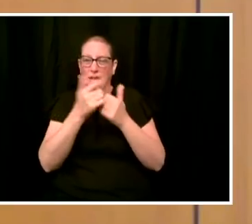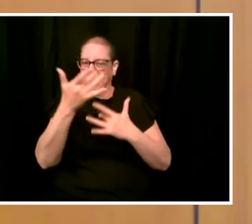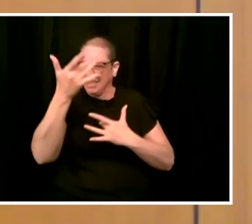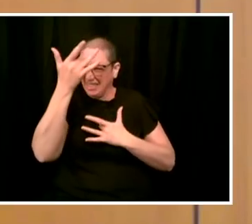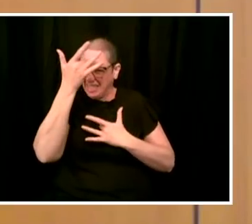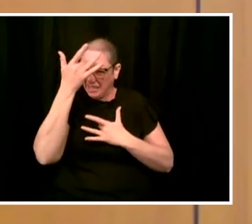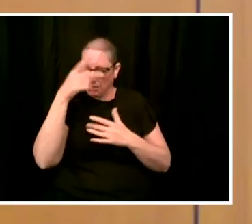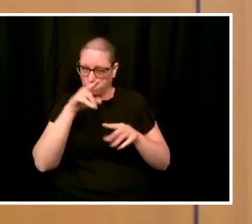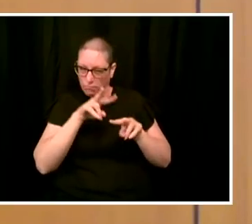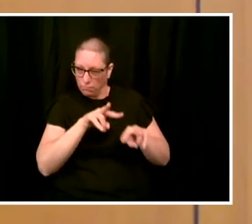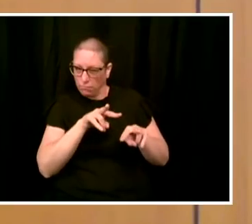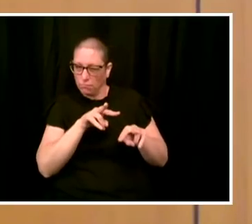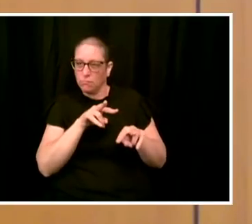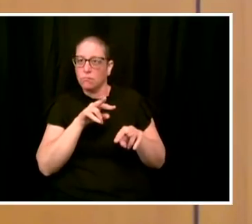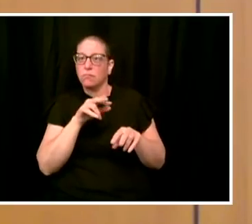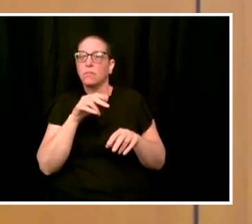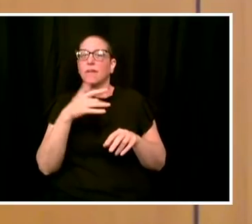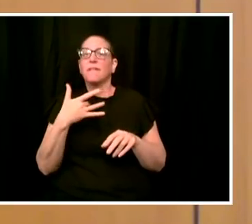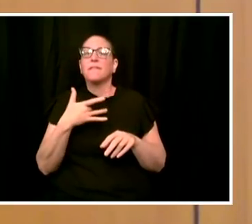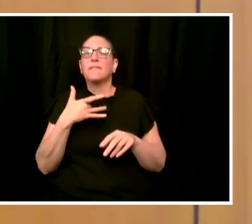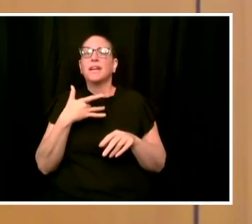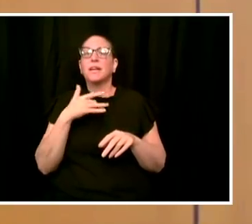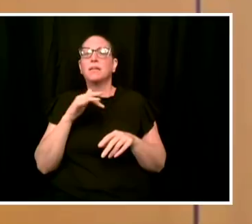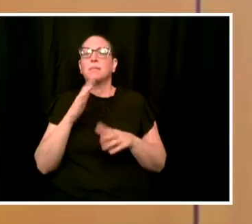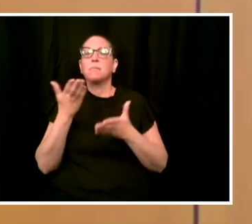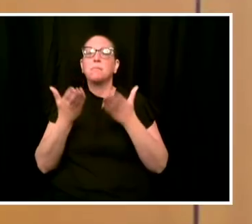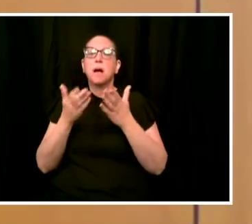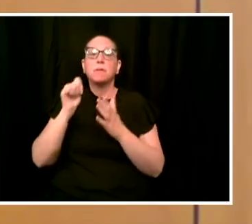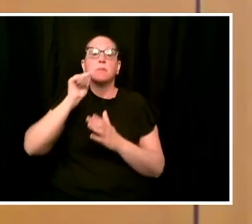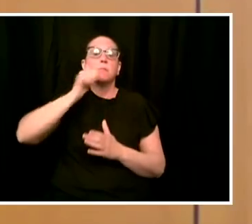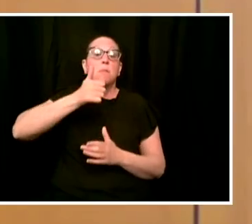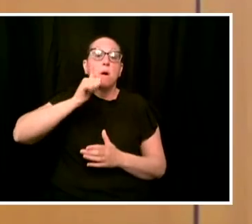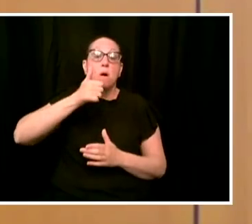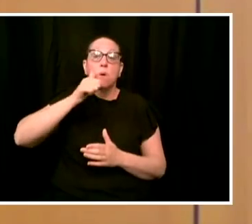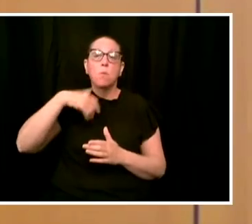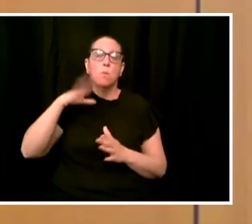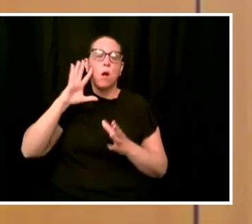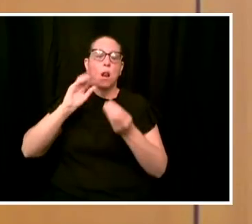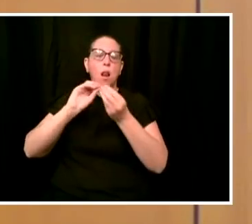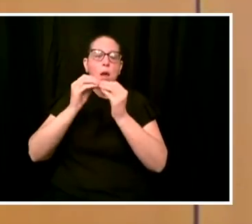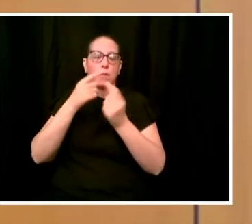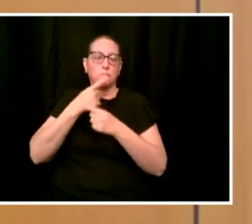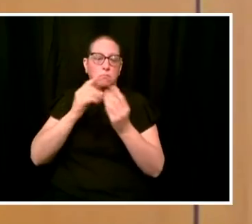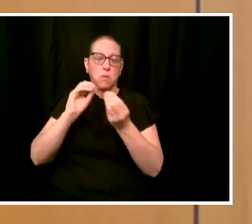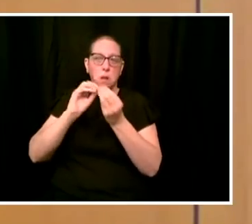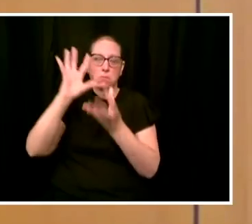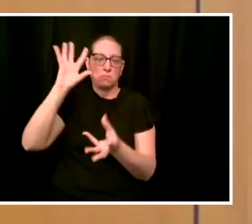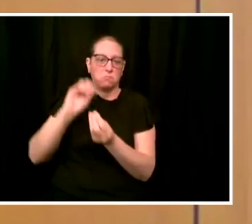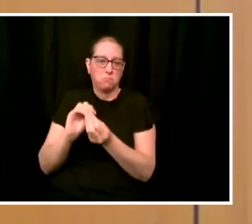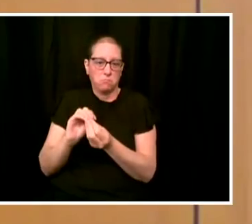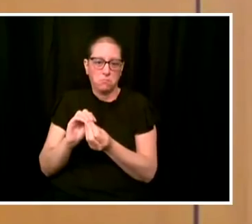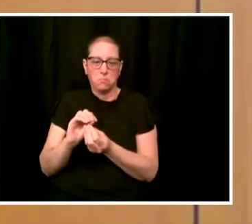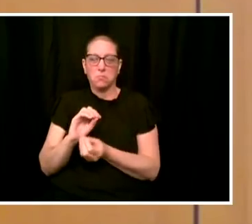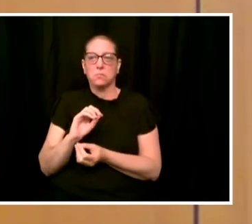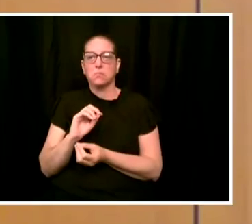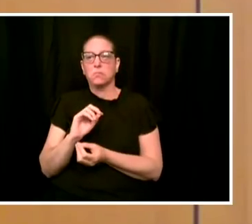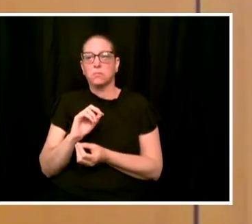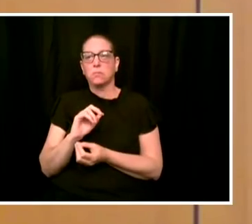WE HAVE LESS THAN 38, THE CASES WILL BE RESOLVED EARLIER THISW EEK. IF NOT TOMORROW, AND WE WILL BE